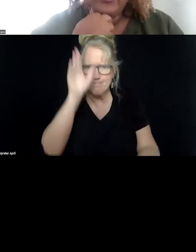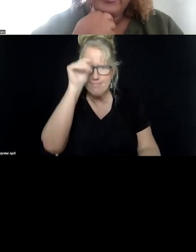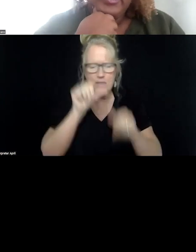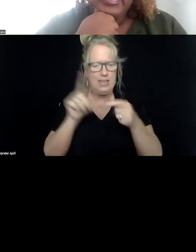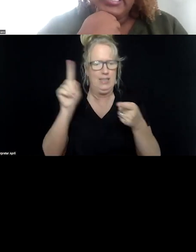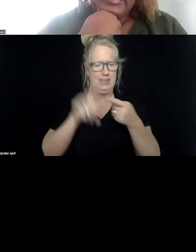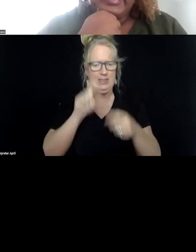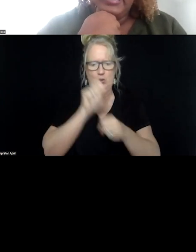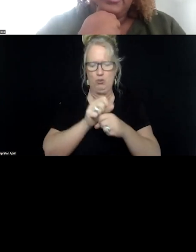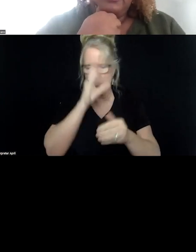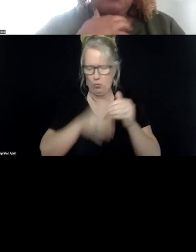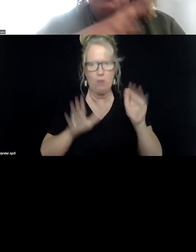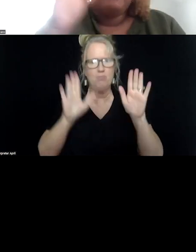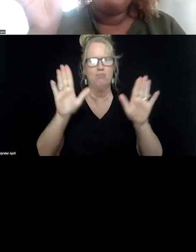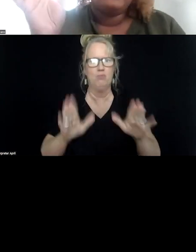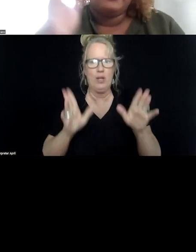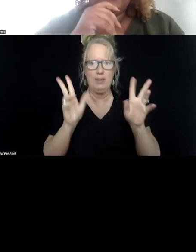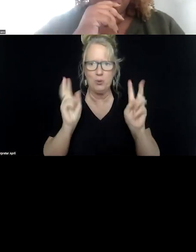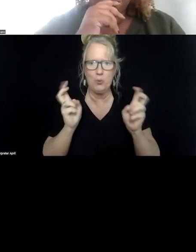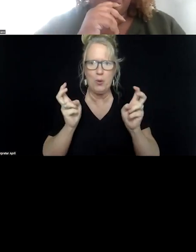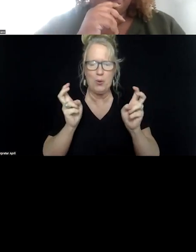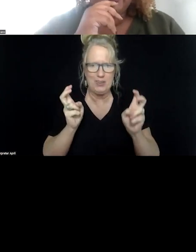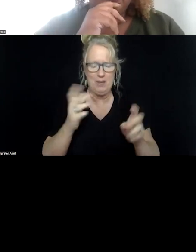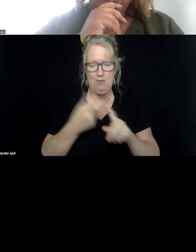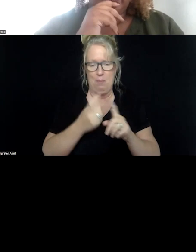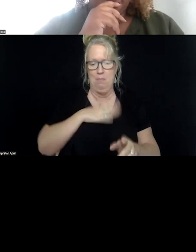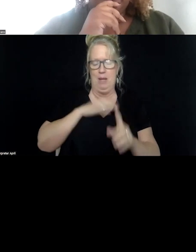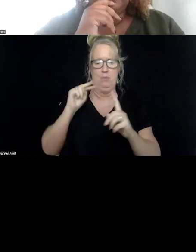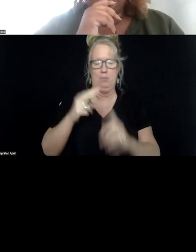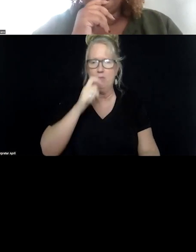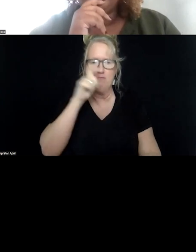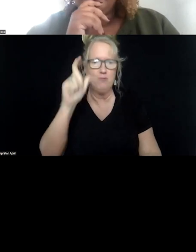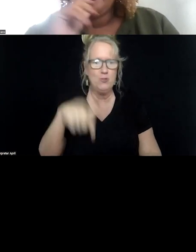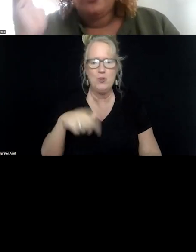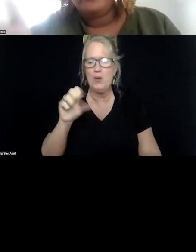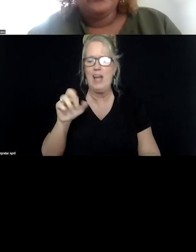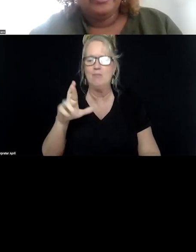GREAT QUOTE.